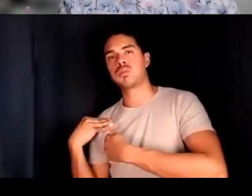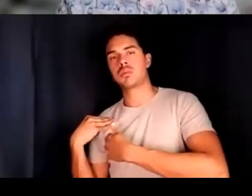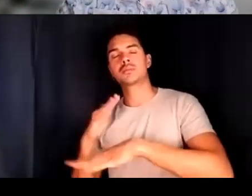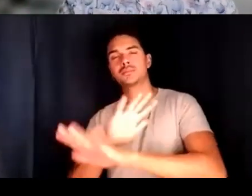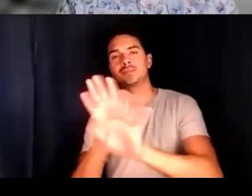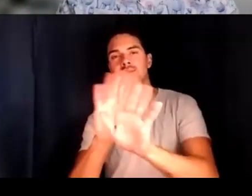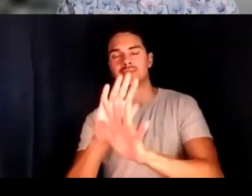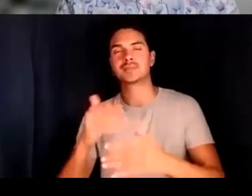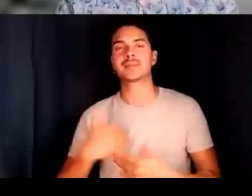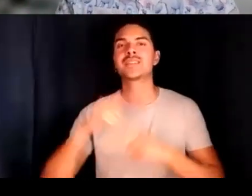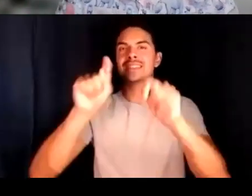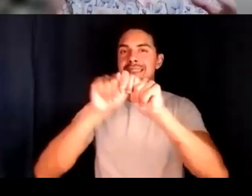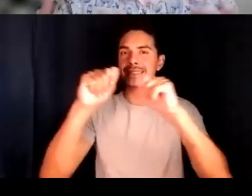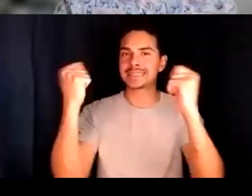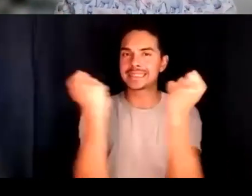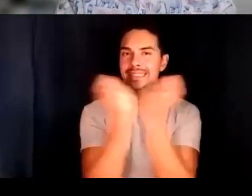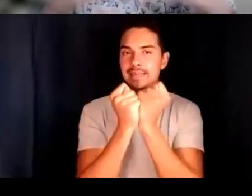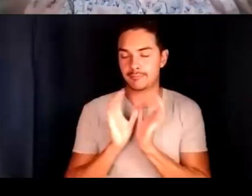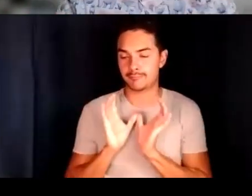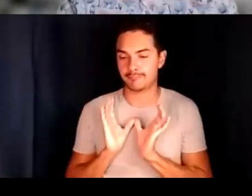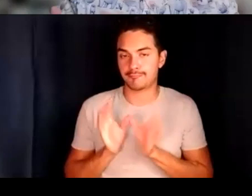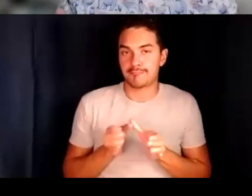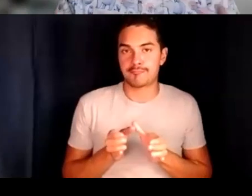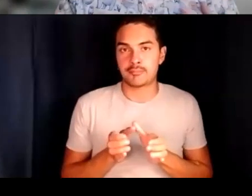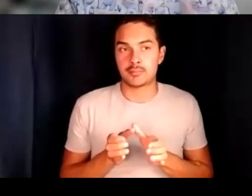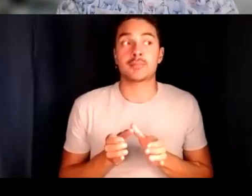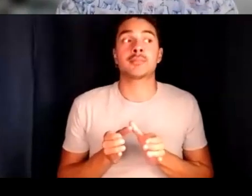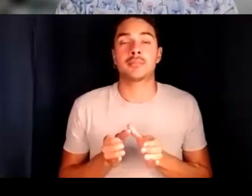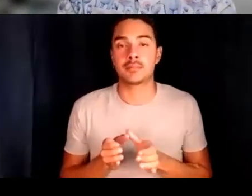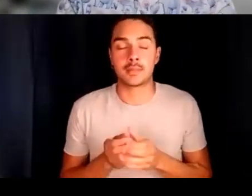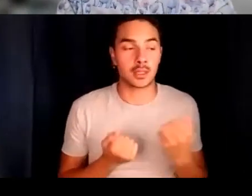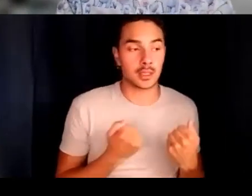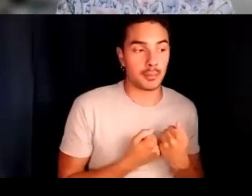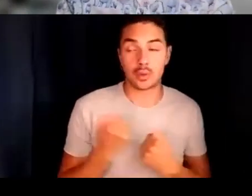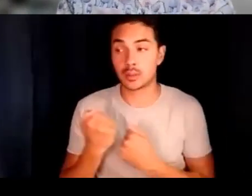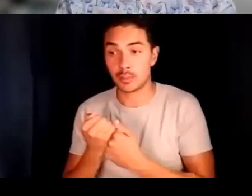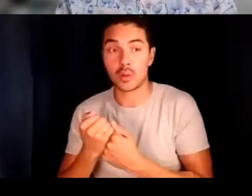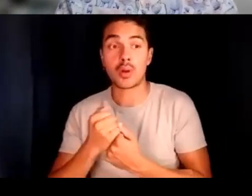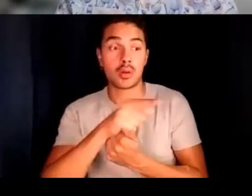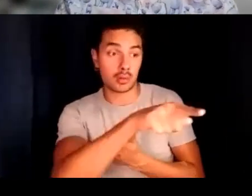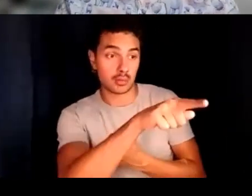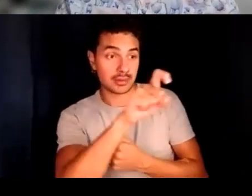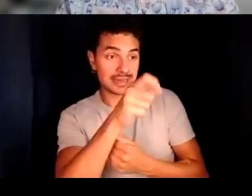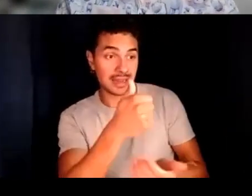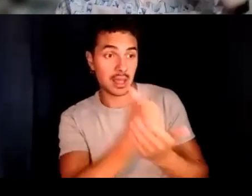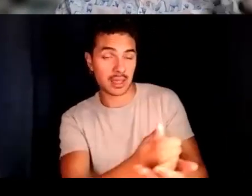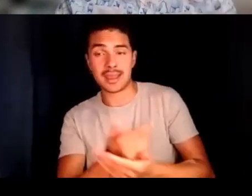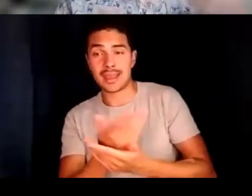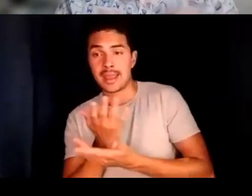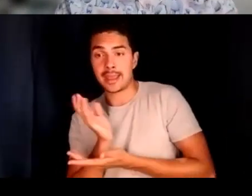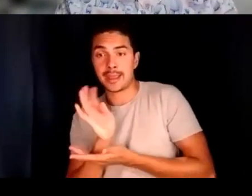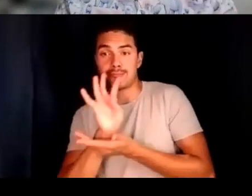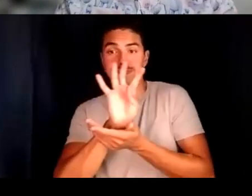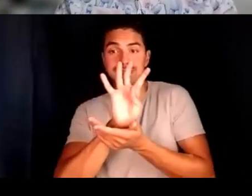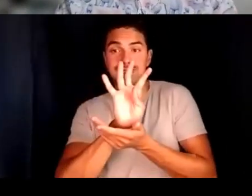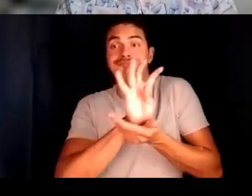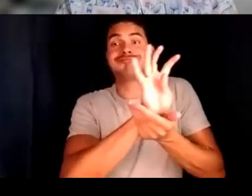that are supporting someone or that you're getting support from for those who are also seeking out support.